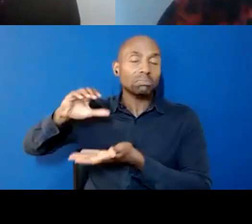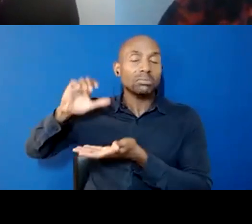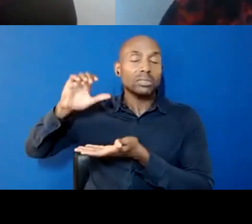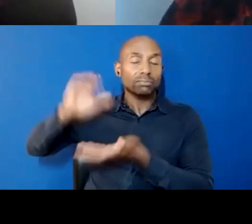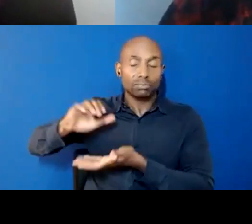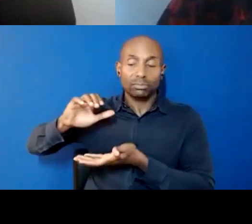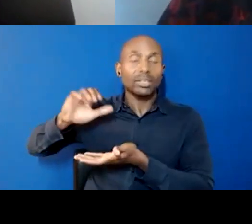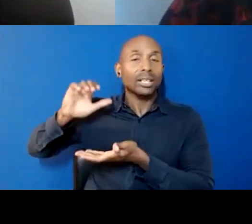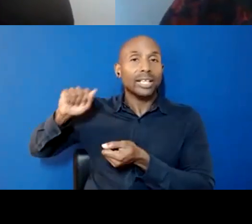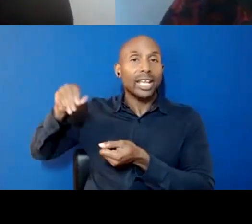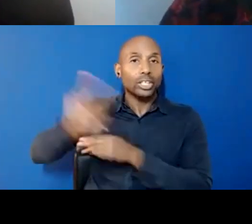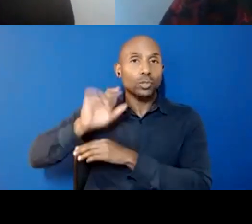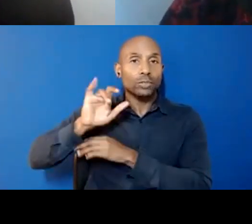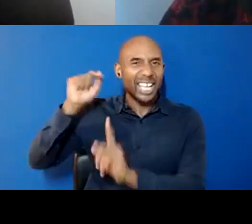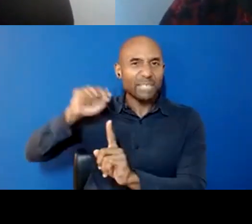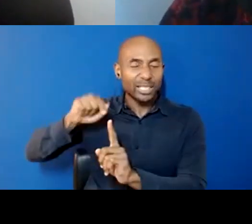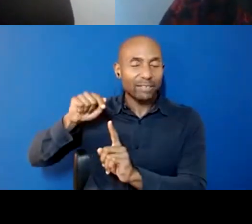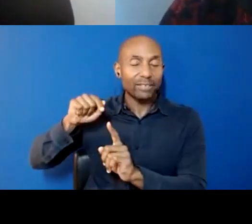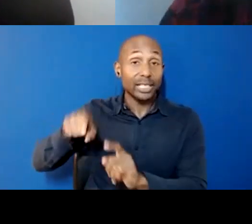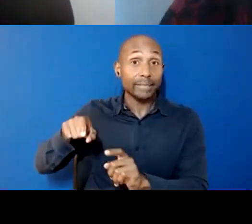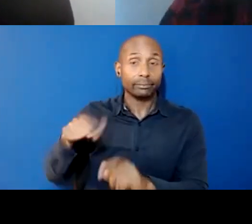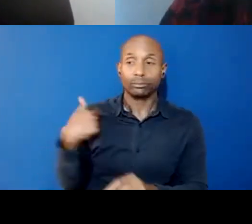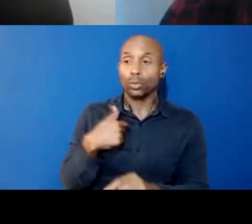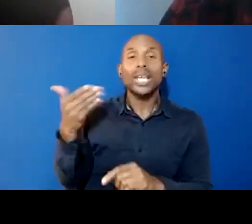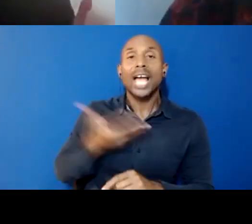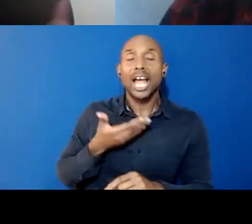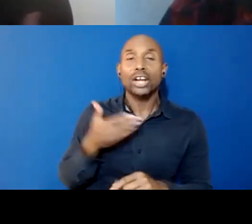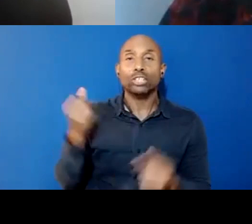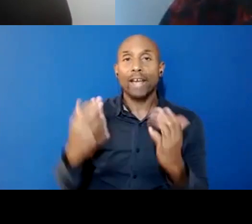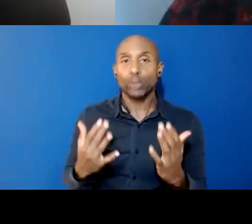In that case, we hired a driver to provide transportation for the student.